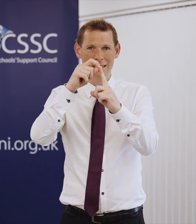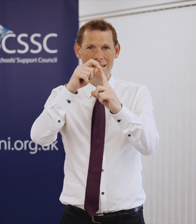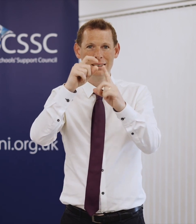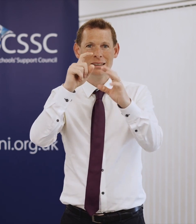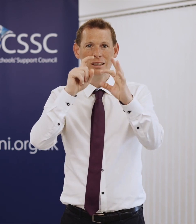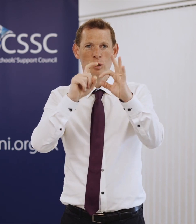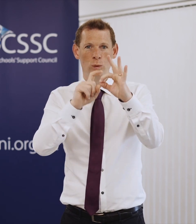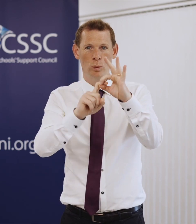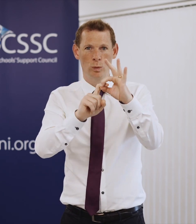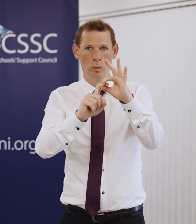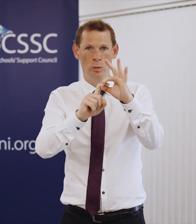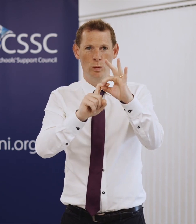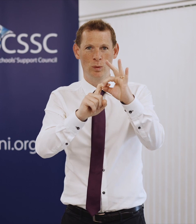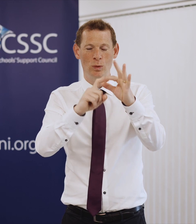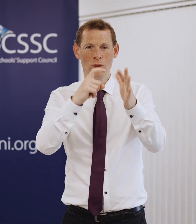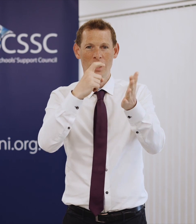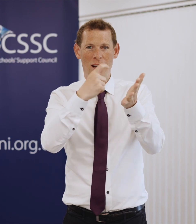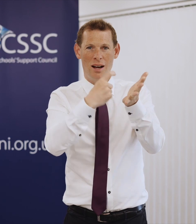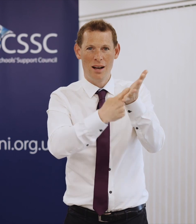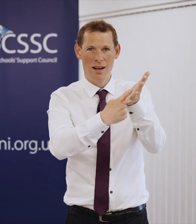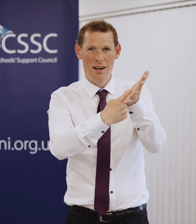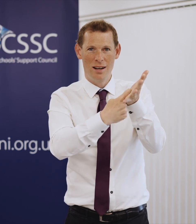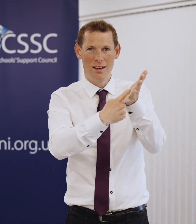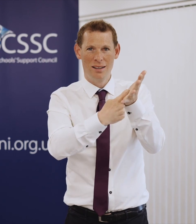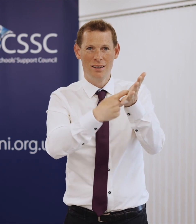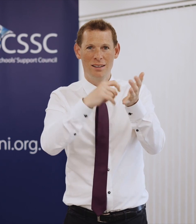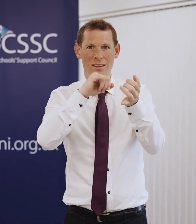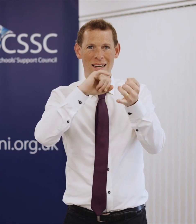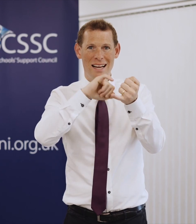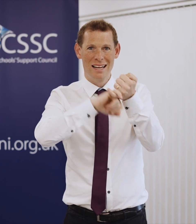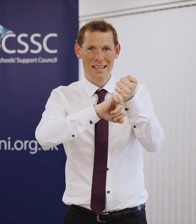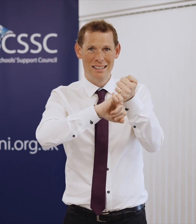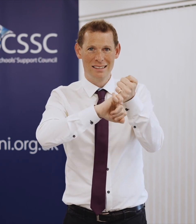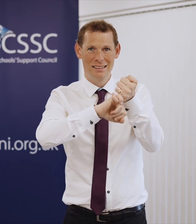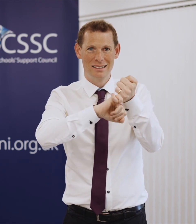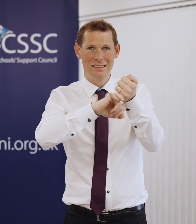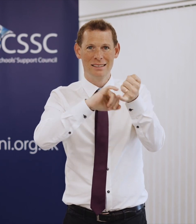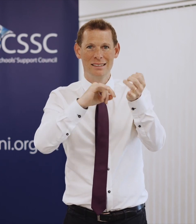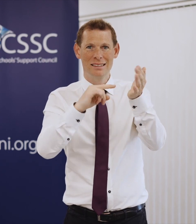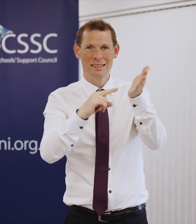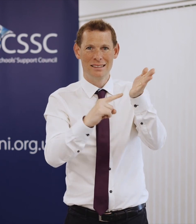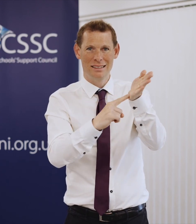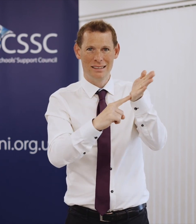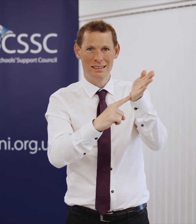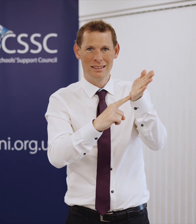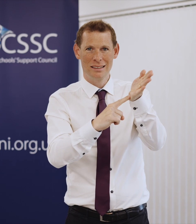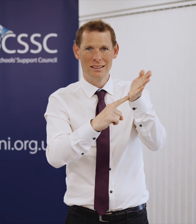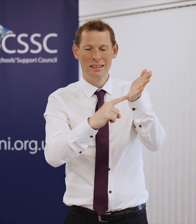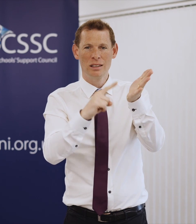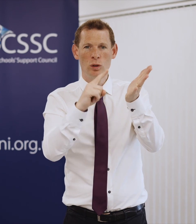P Q R S T